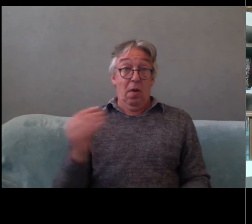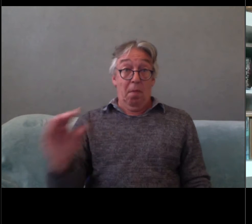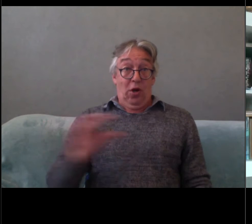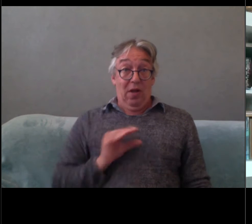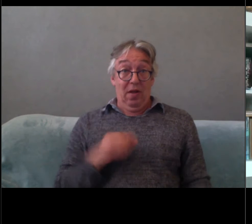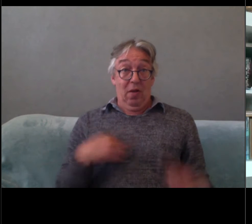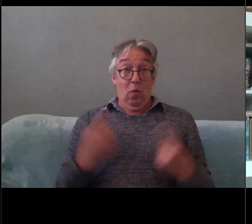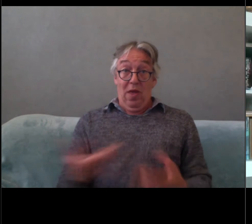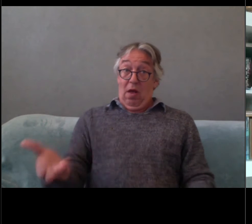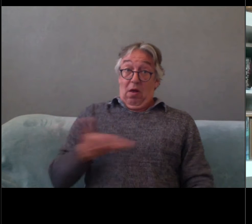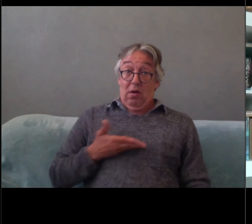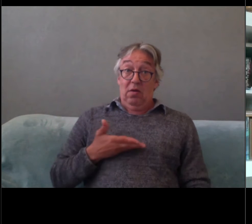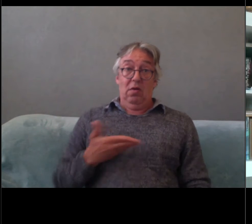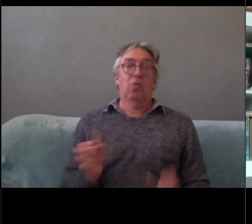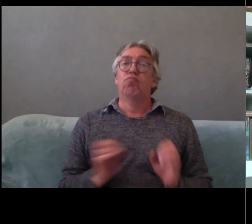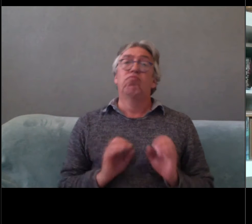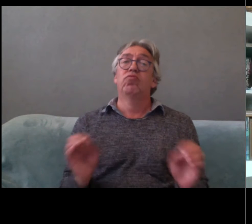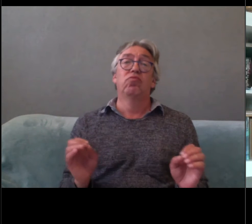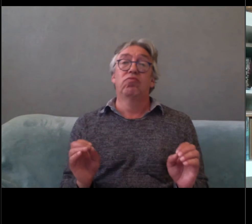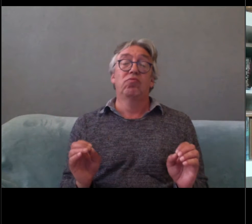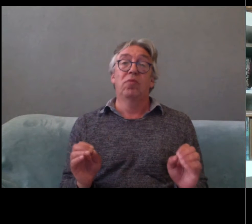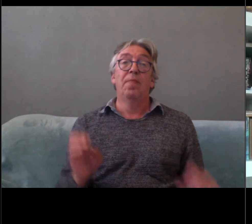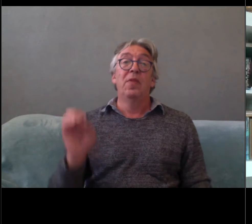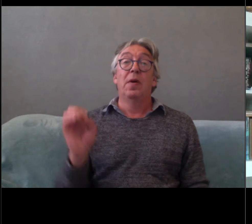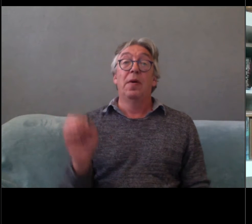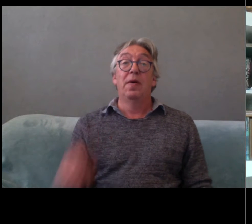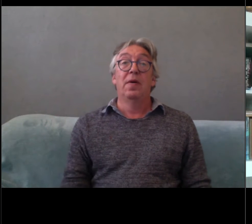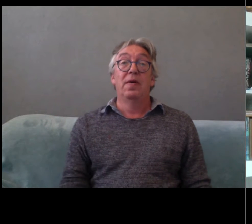and European money cannot be used in any other ways